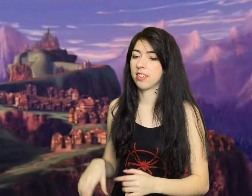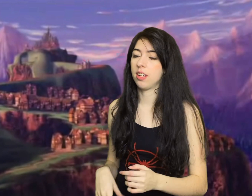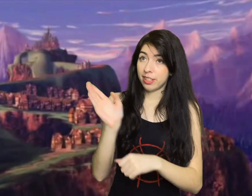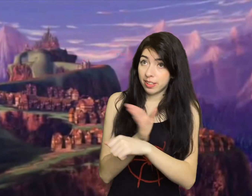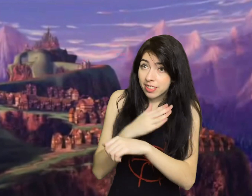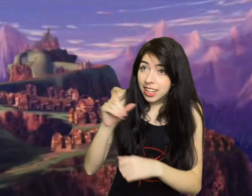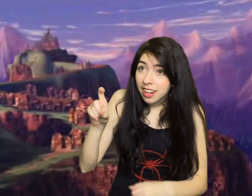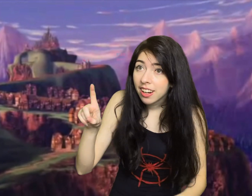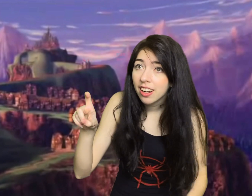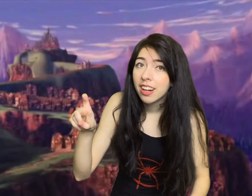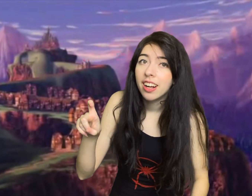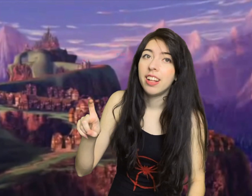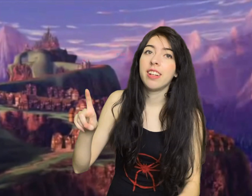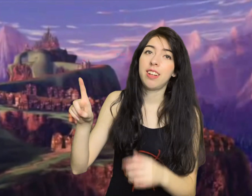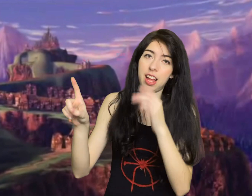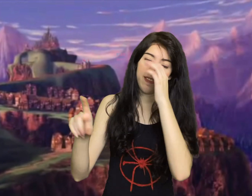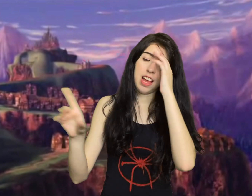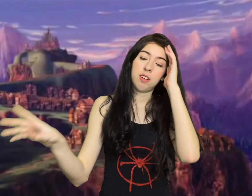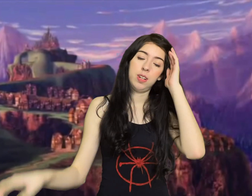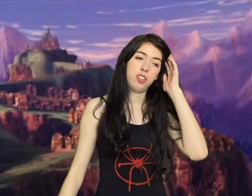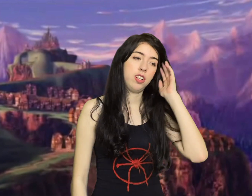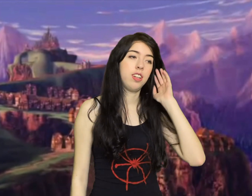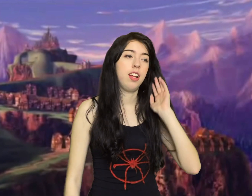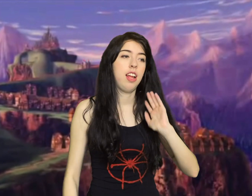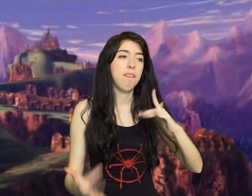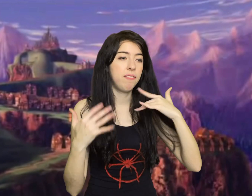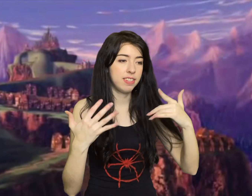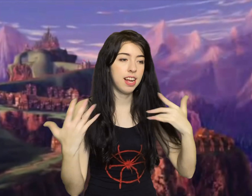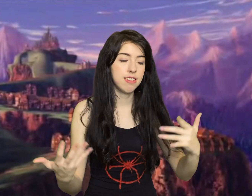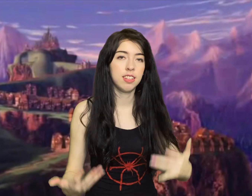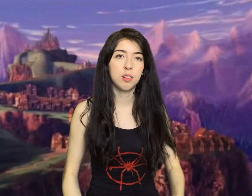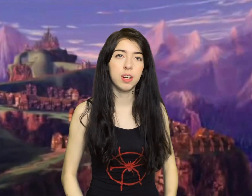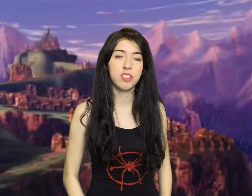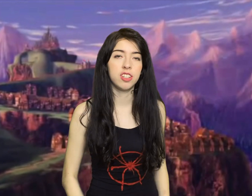so YOU SINGER? and have that question emphasizing the question